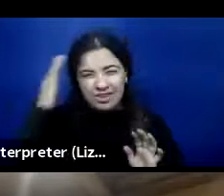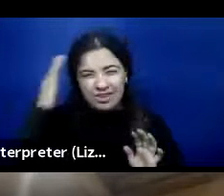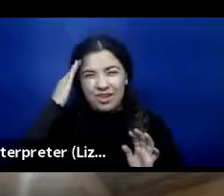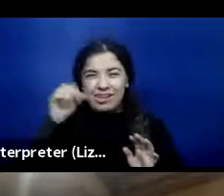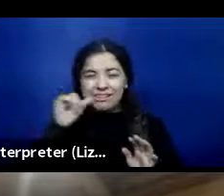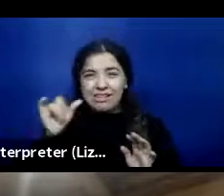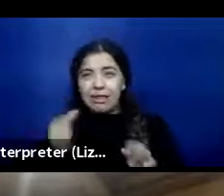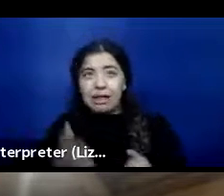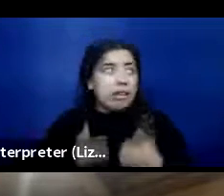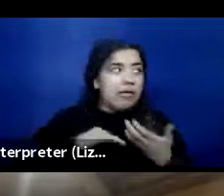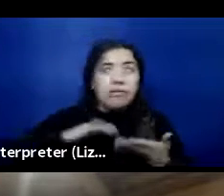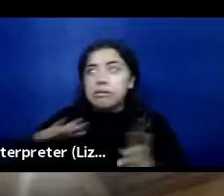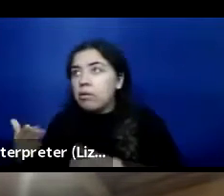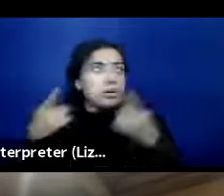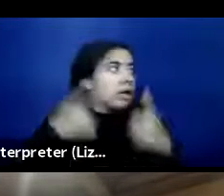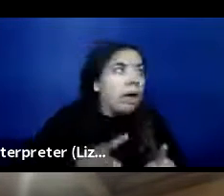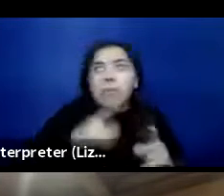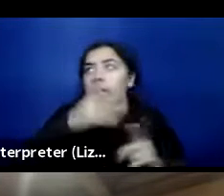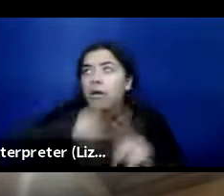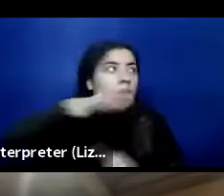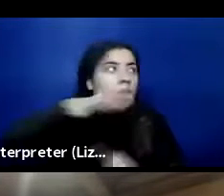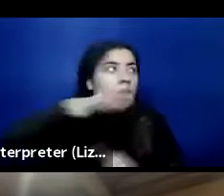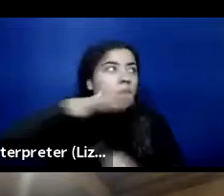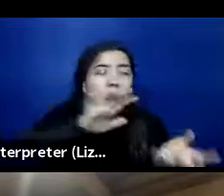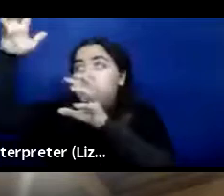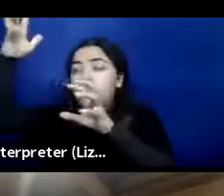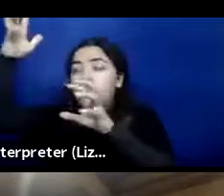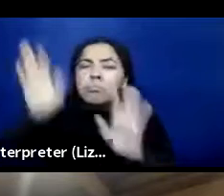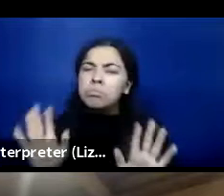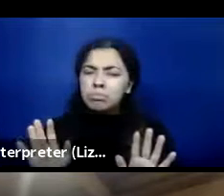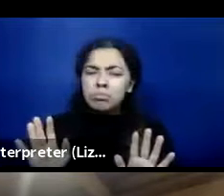And then, finally, I think making sure that